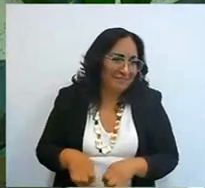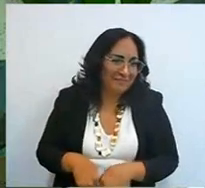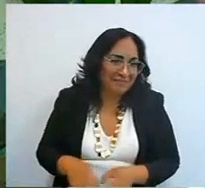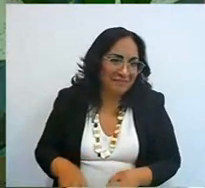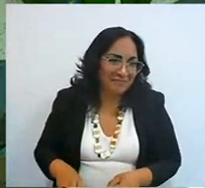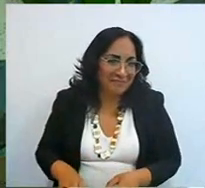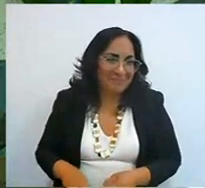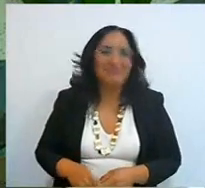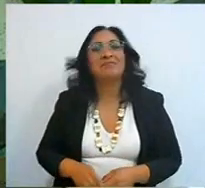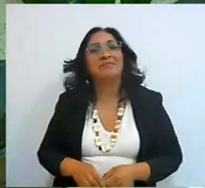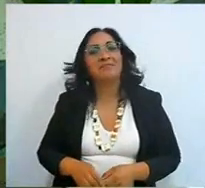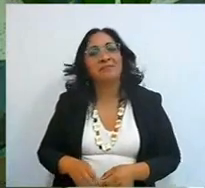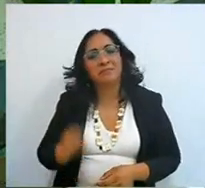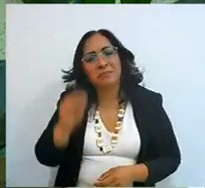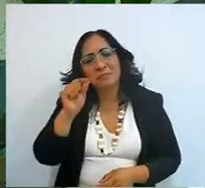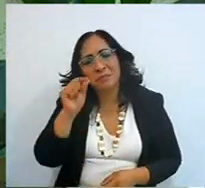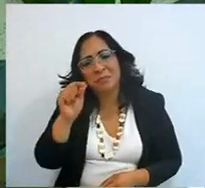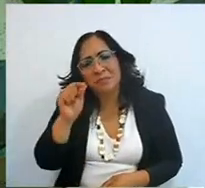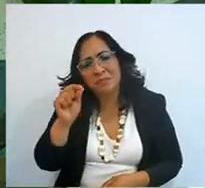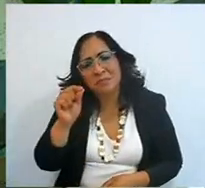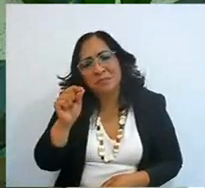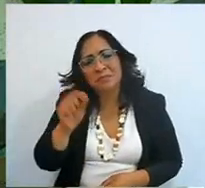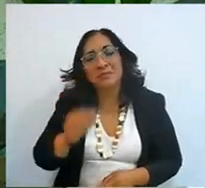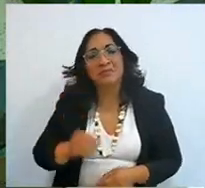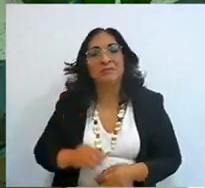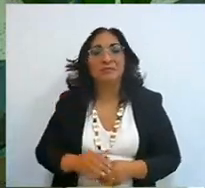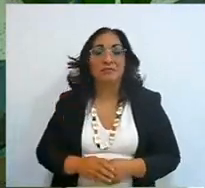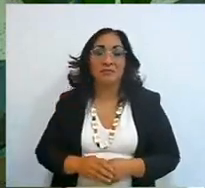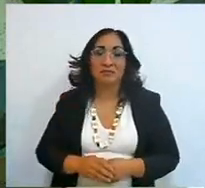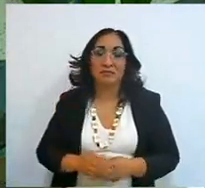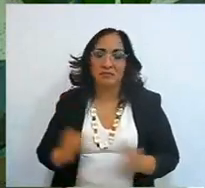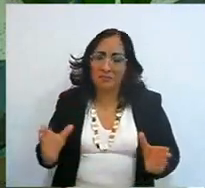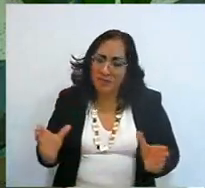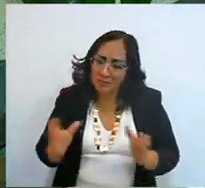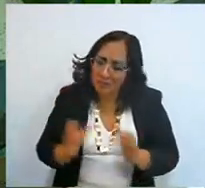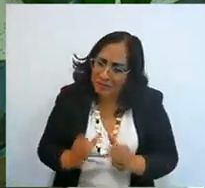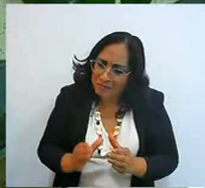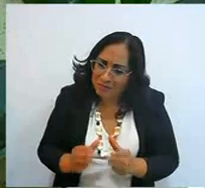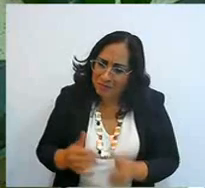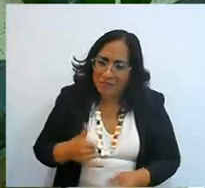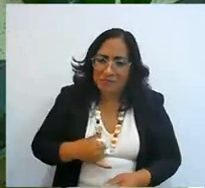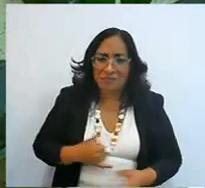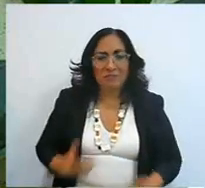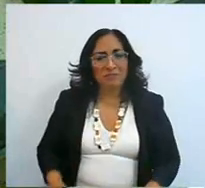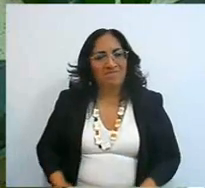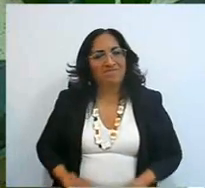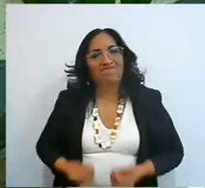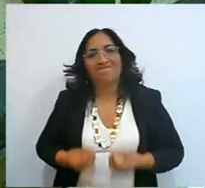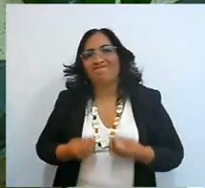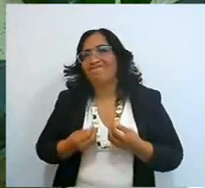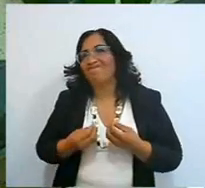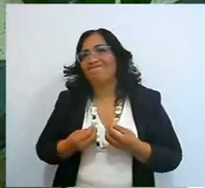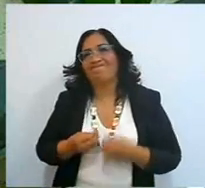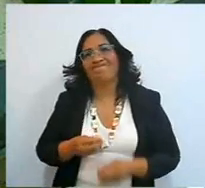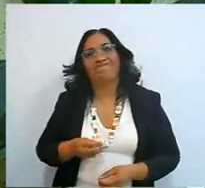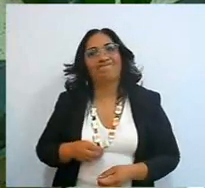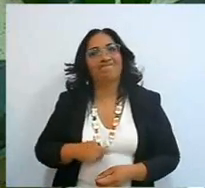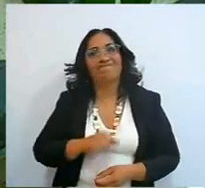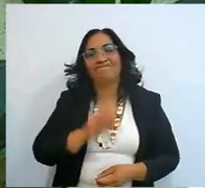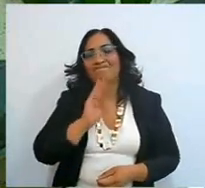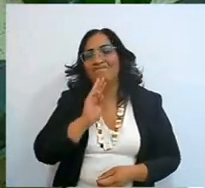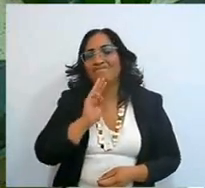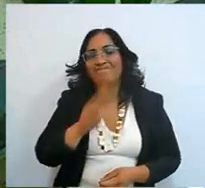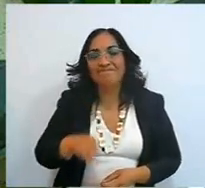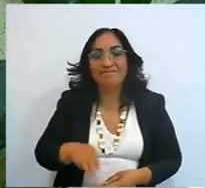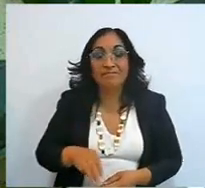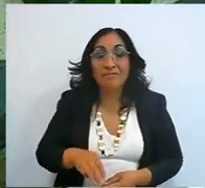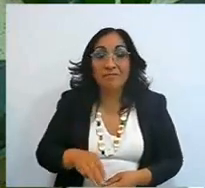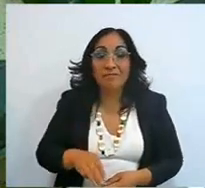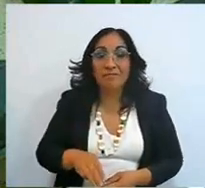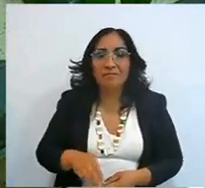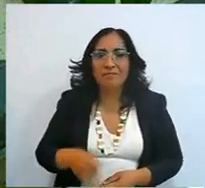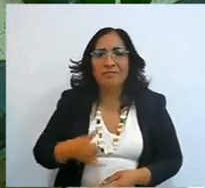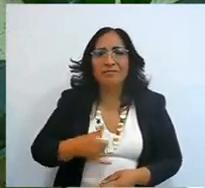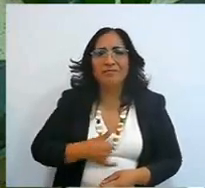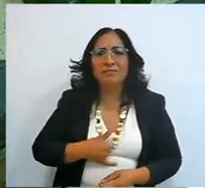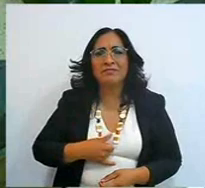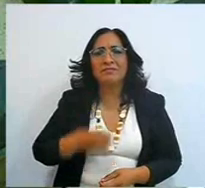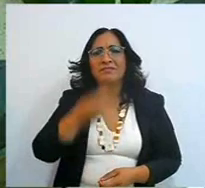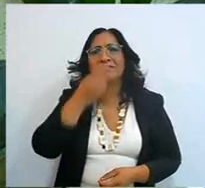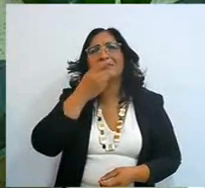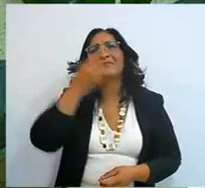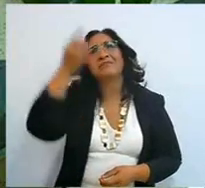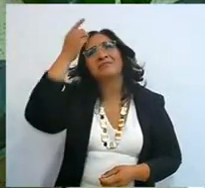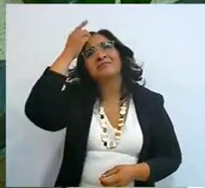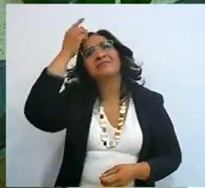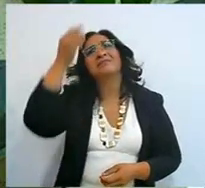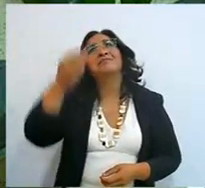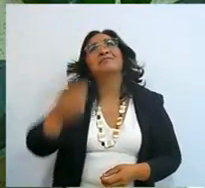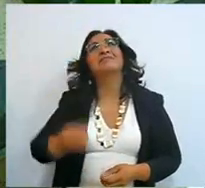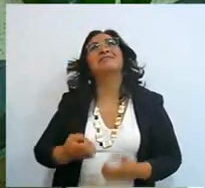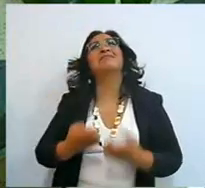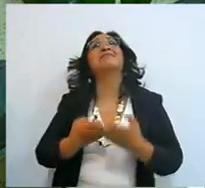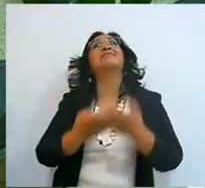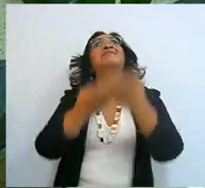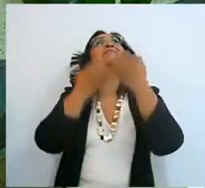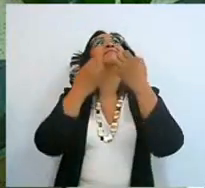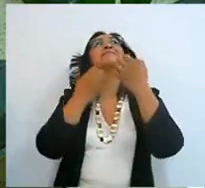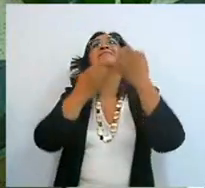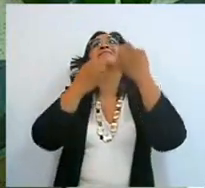That's how I lived, in a really different condition, and from there I cried out to God, and knowing that he rescued me from there,